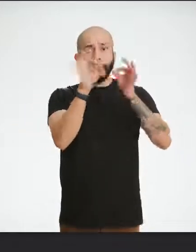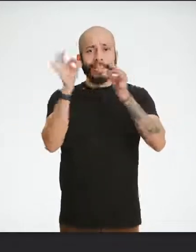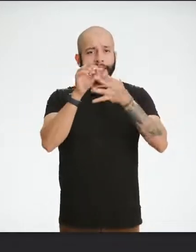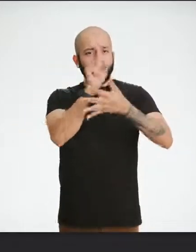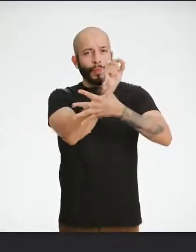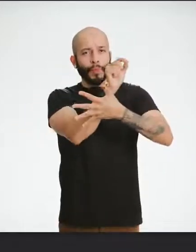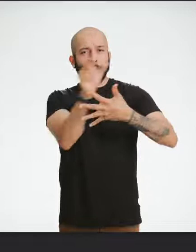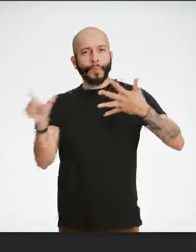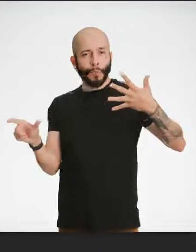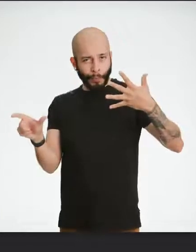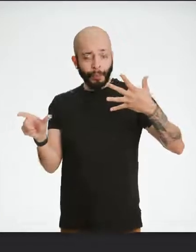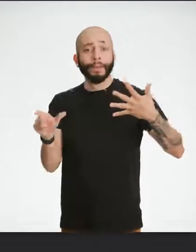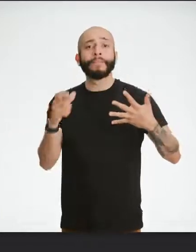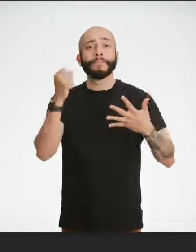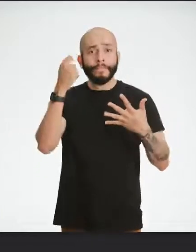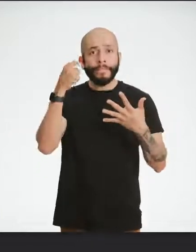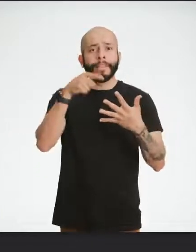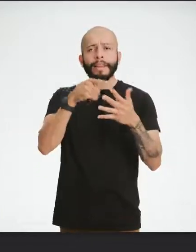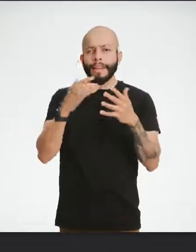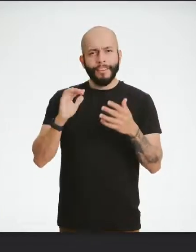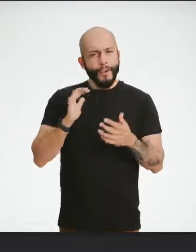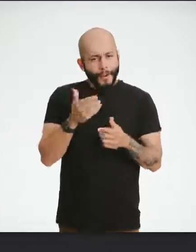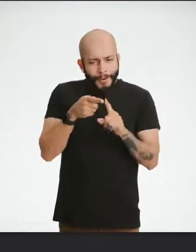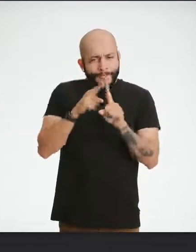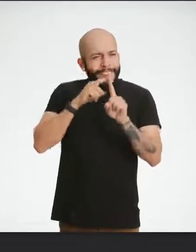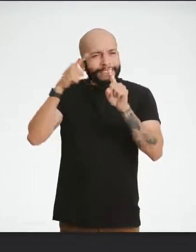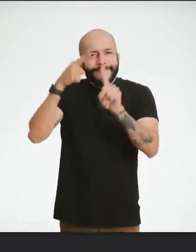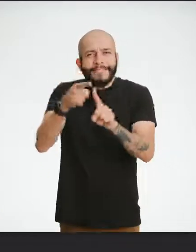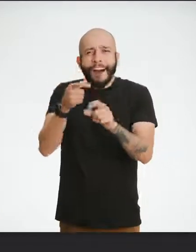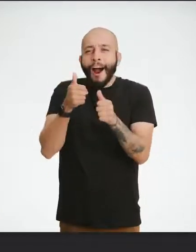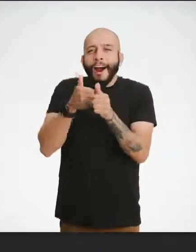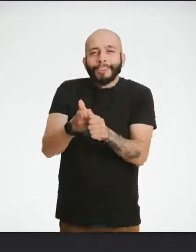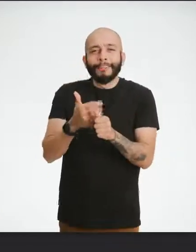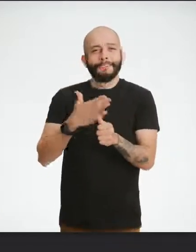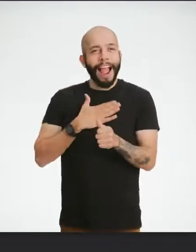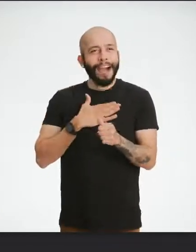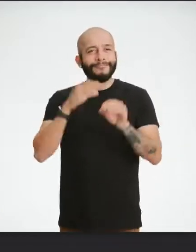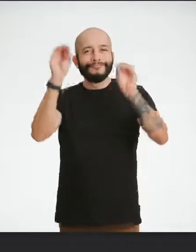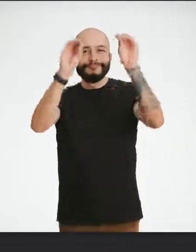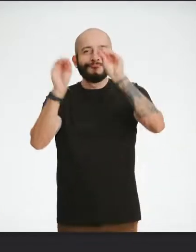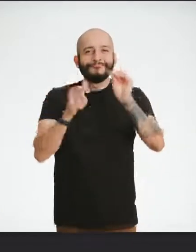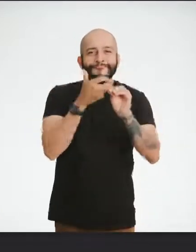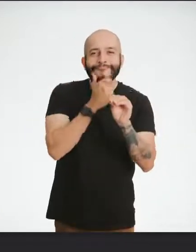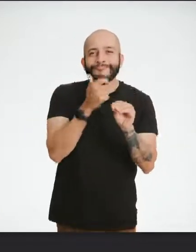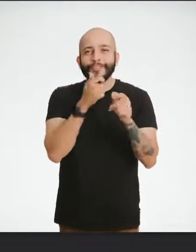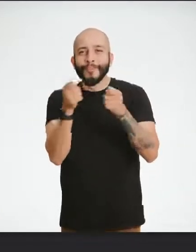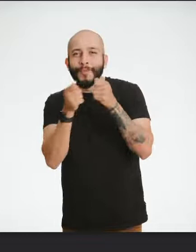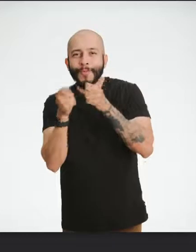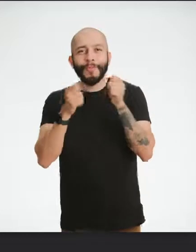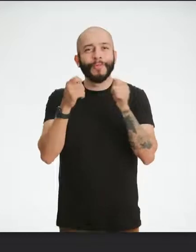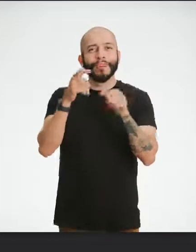Shortest to longest. And since Package Plugins are all about customization and control, we created a command plugin that